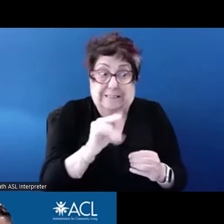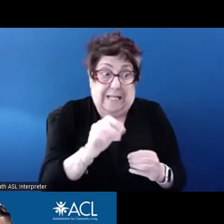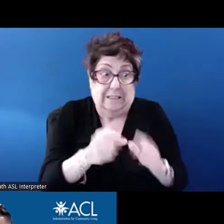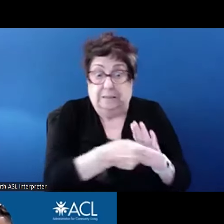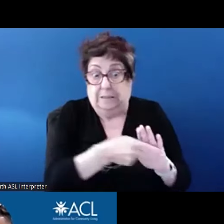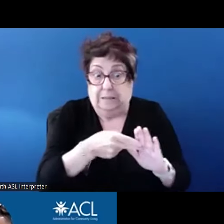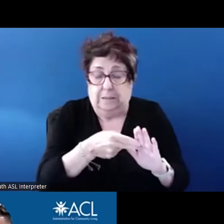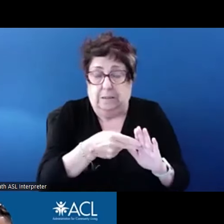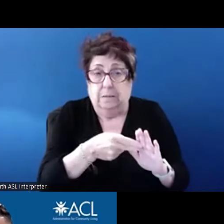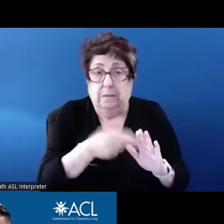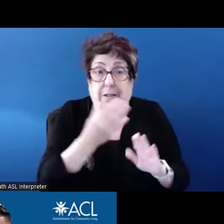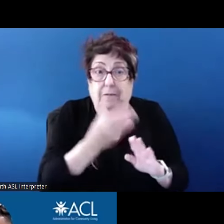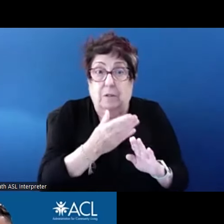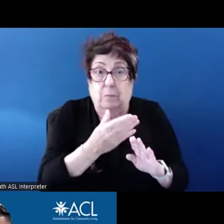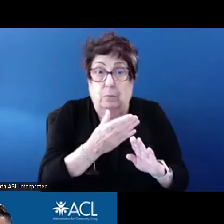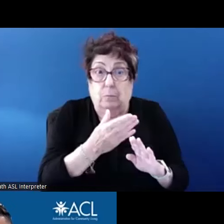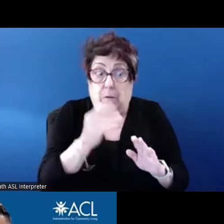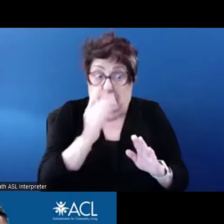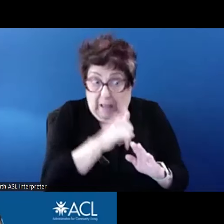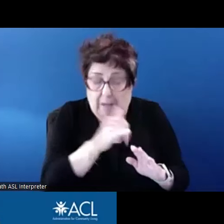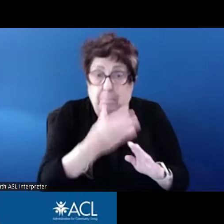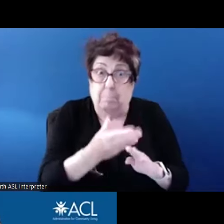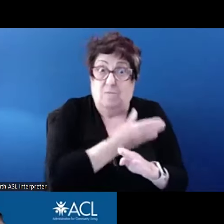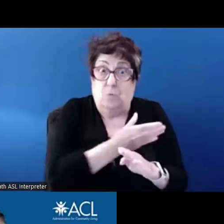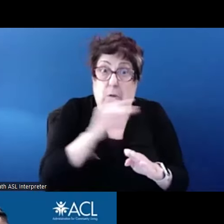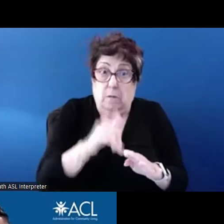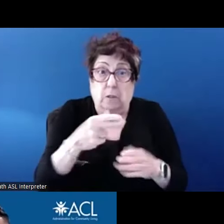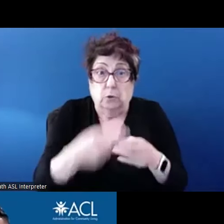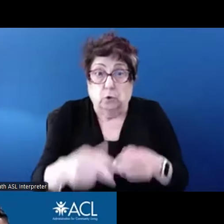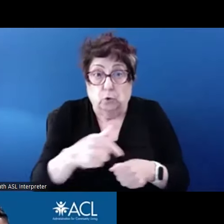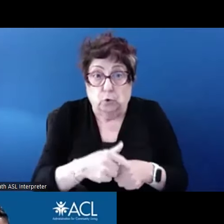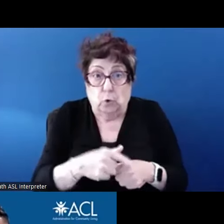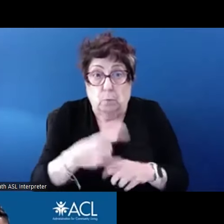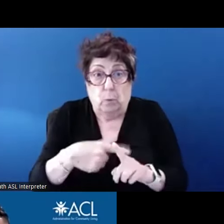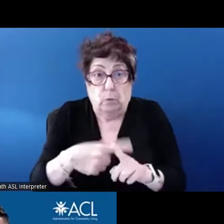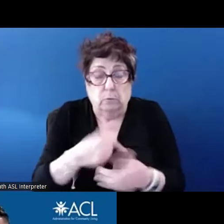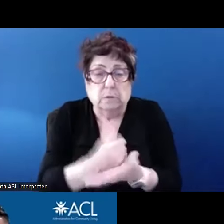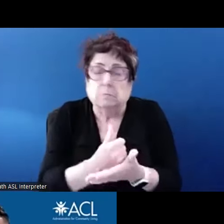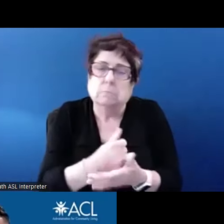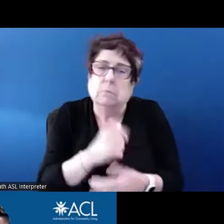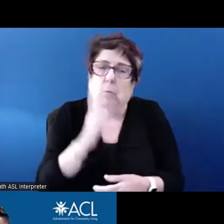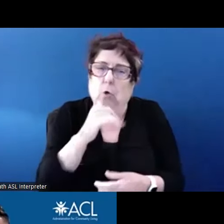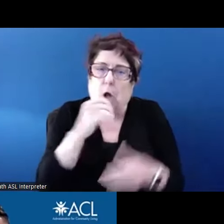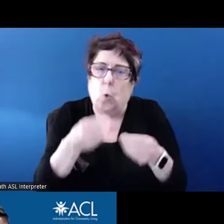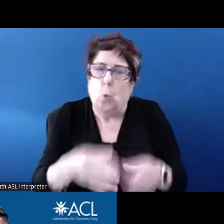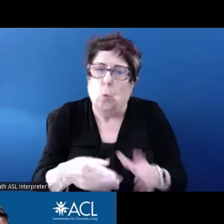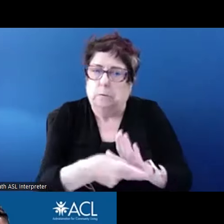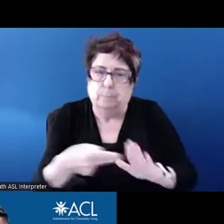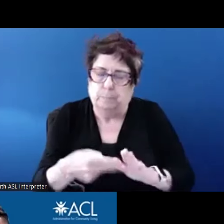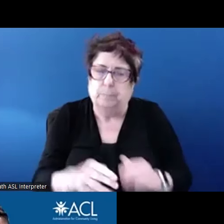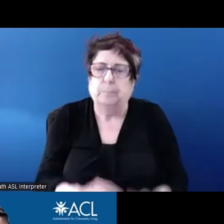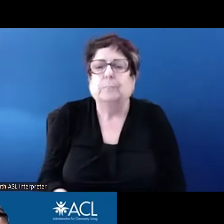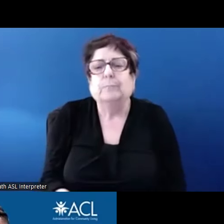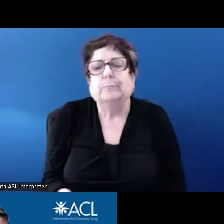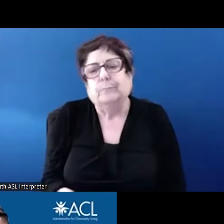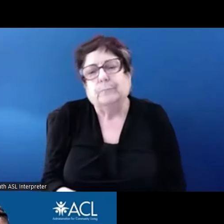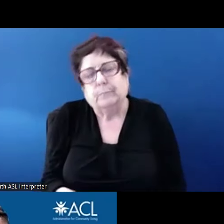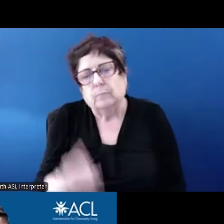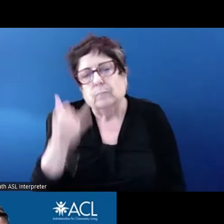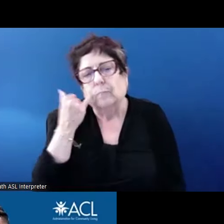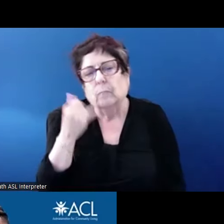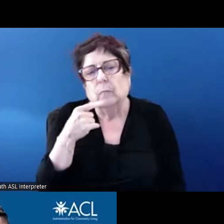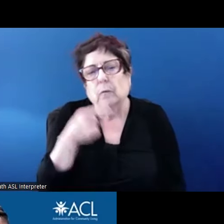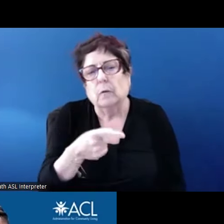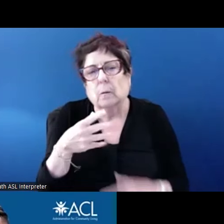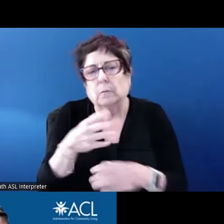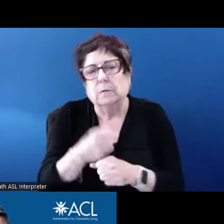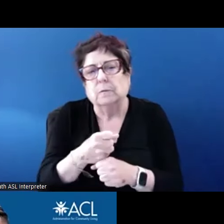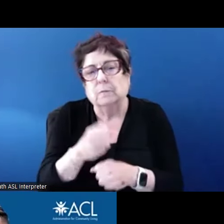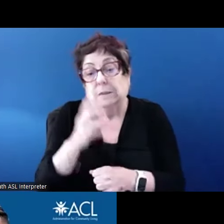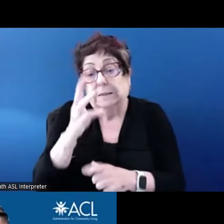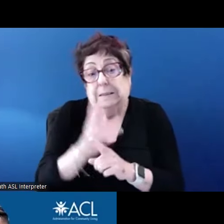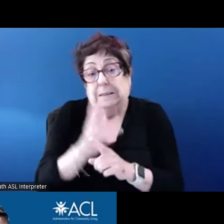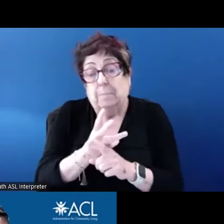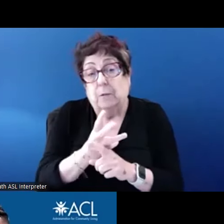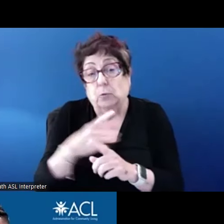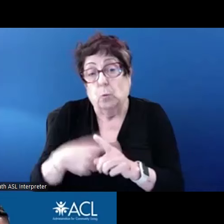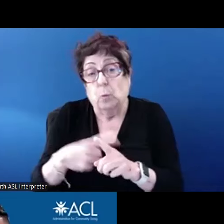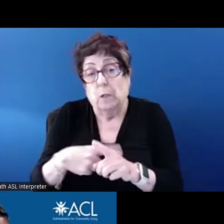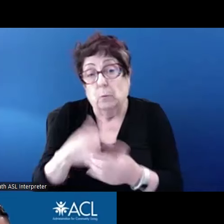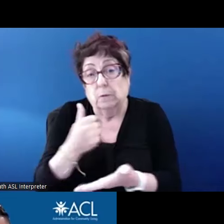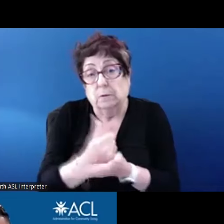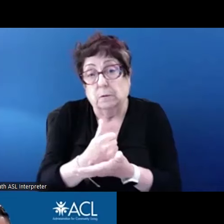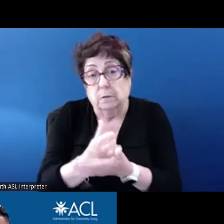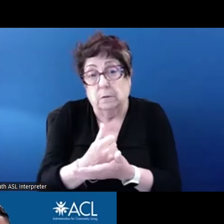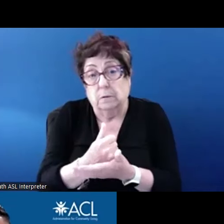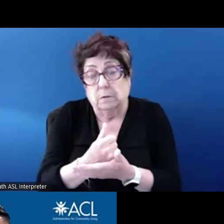prior to that short-term rental. Saving six months of rental assistance, up to six months, would be